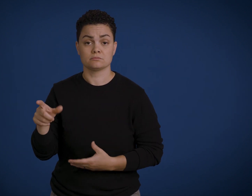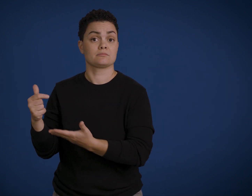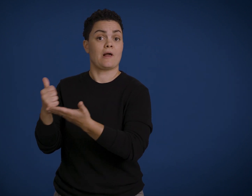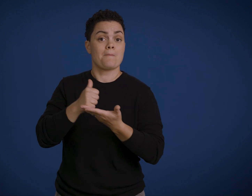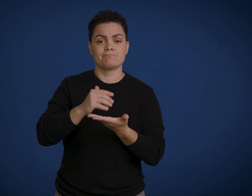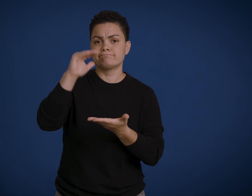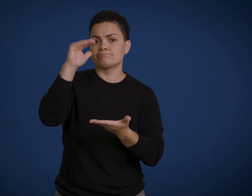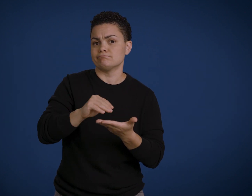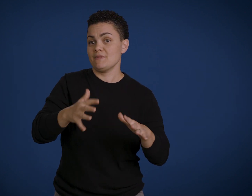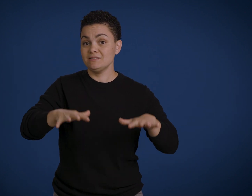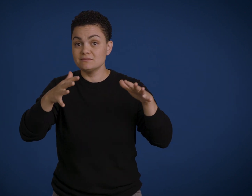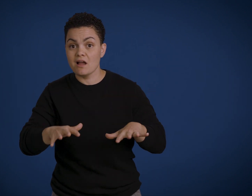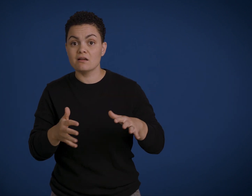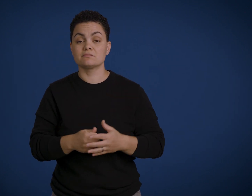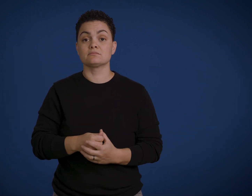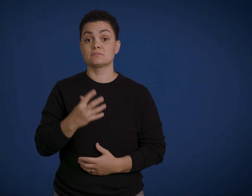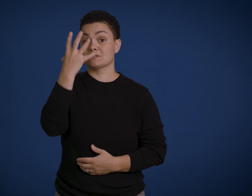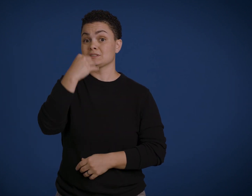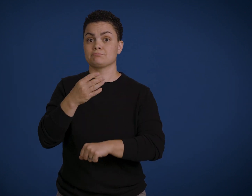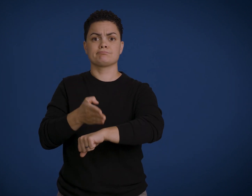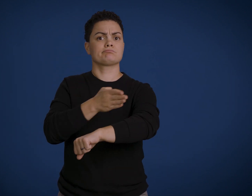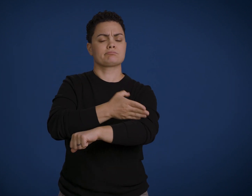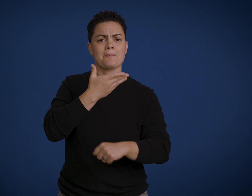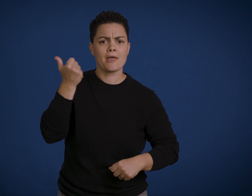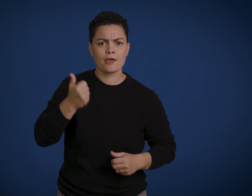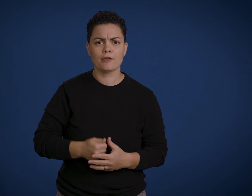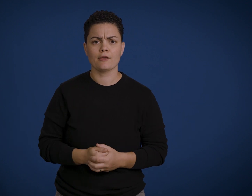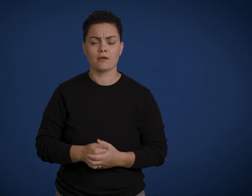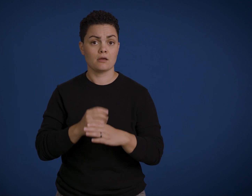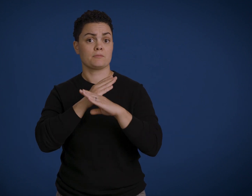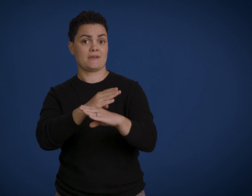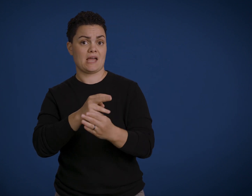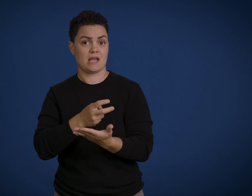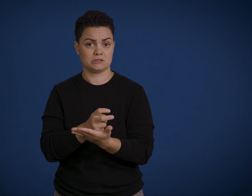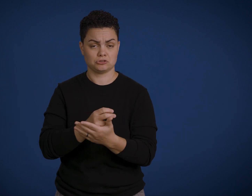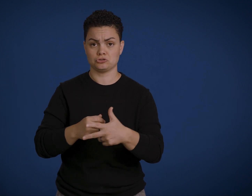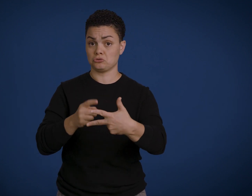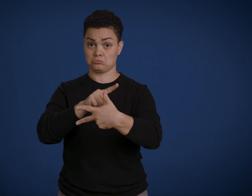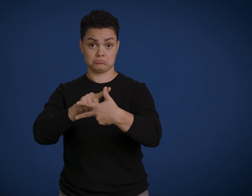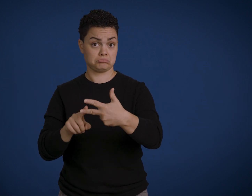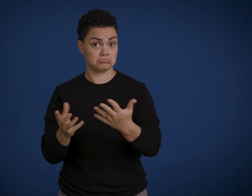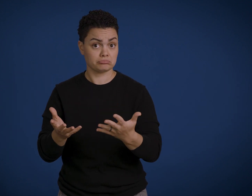These meds help reduce anxiety, improve sleep, and prevent seizures.